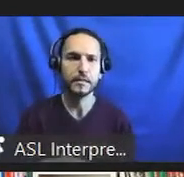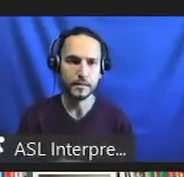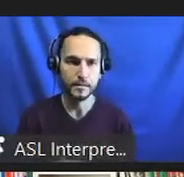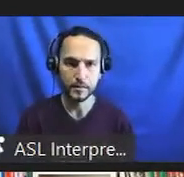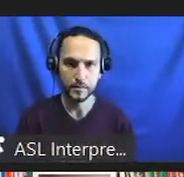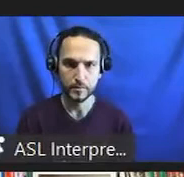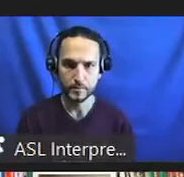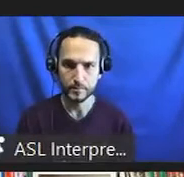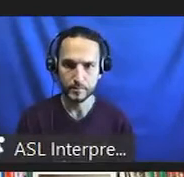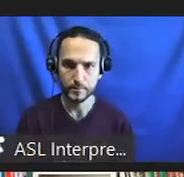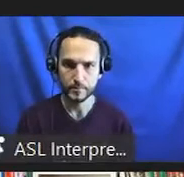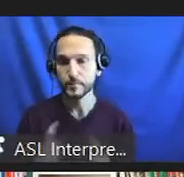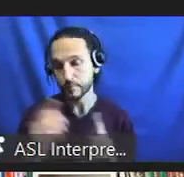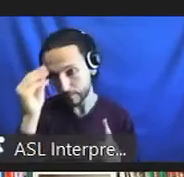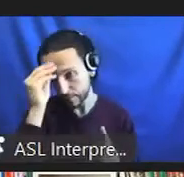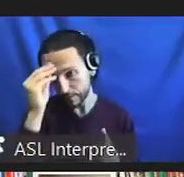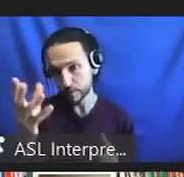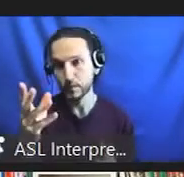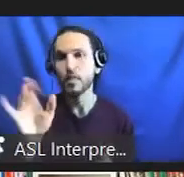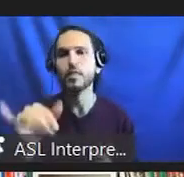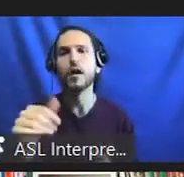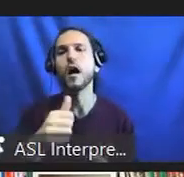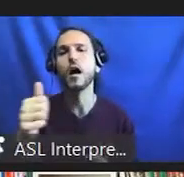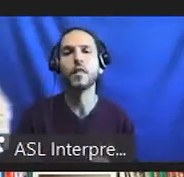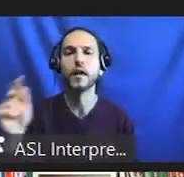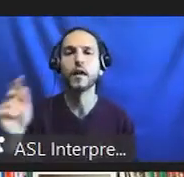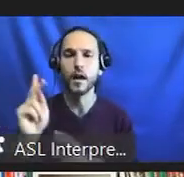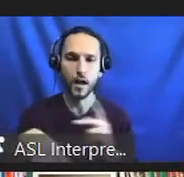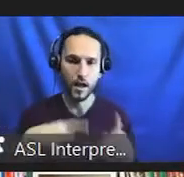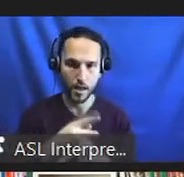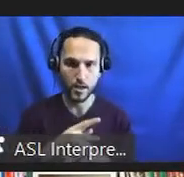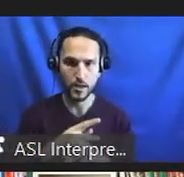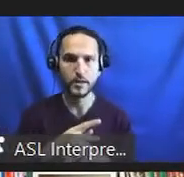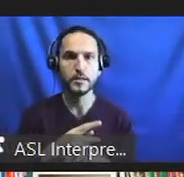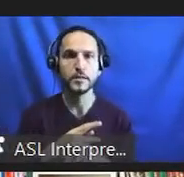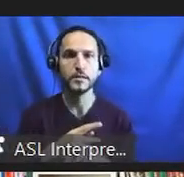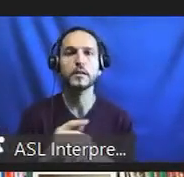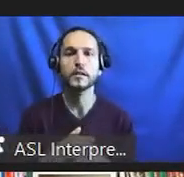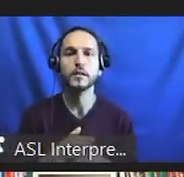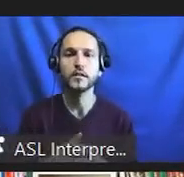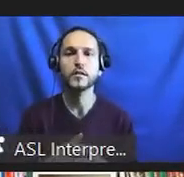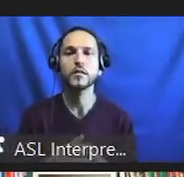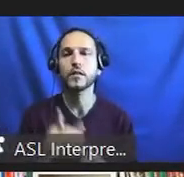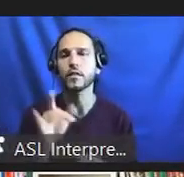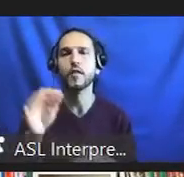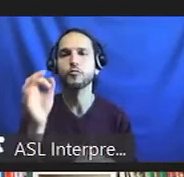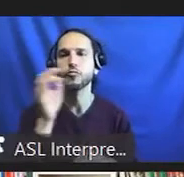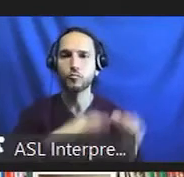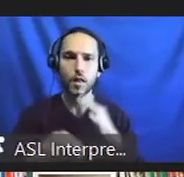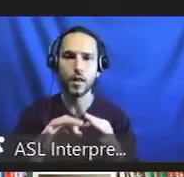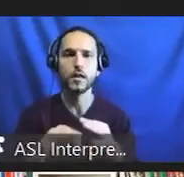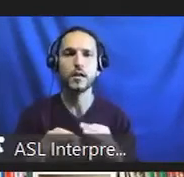However, many of the alternatives other than those, these days, have been replaced or disfavored.